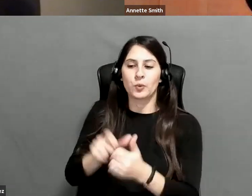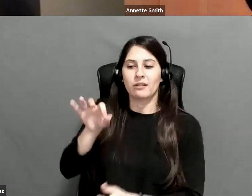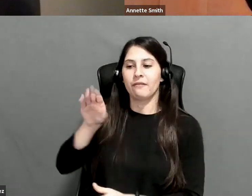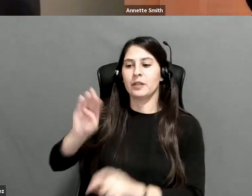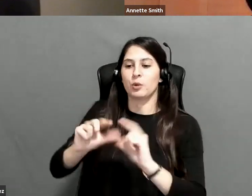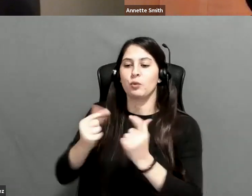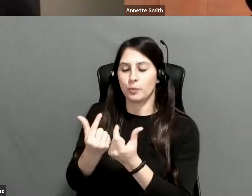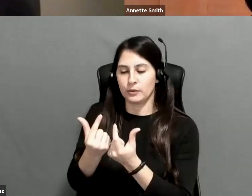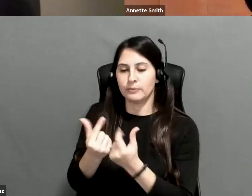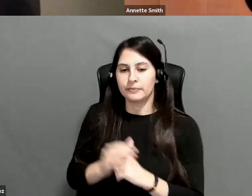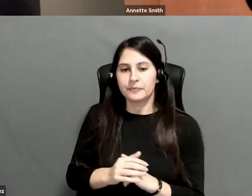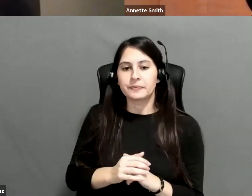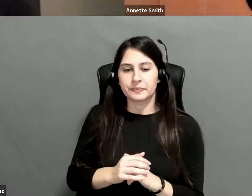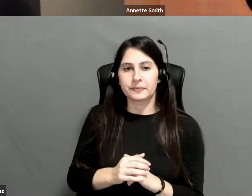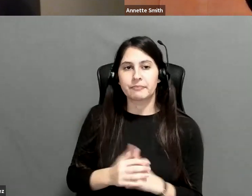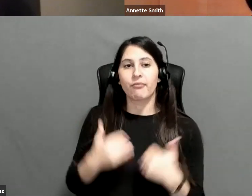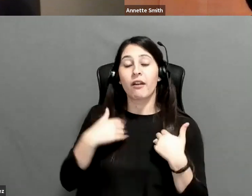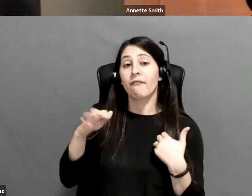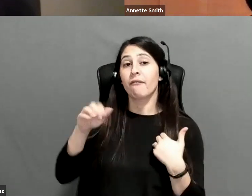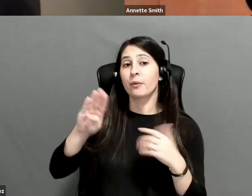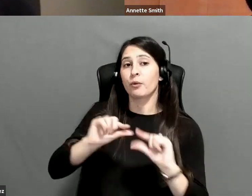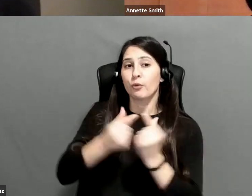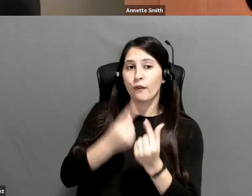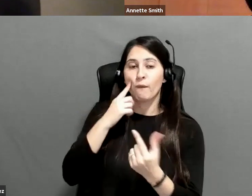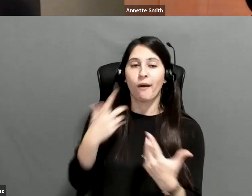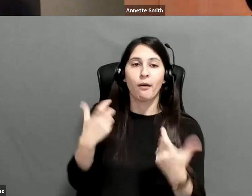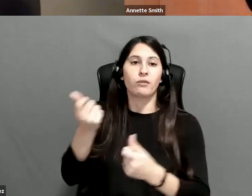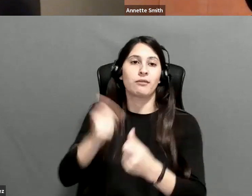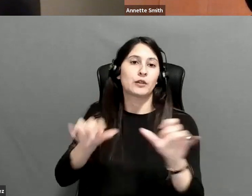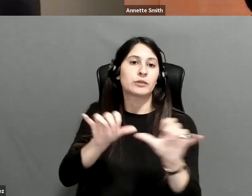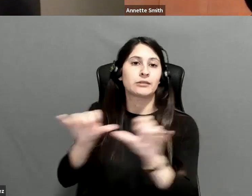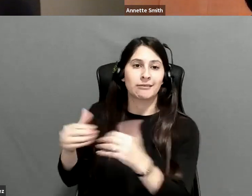And then also sometimes I've seen posts like that on like Facebook groups.